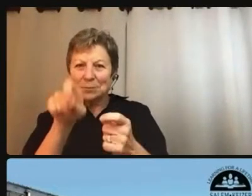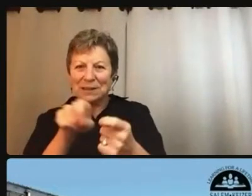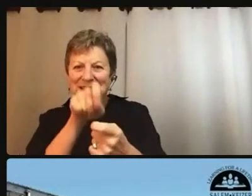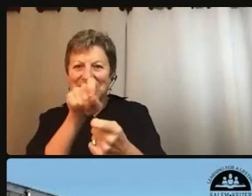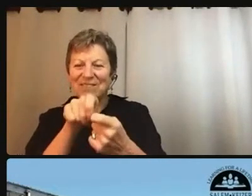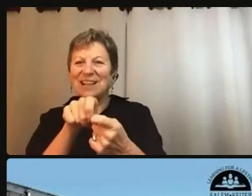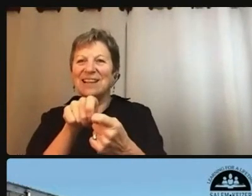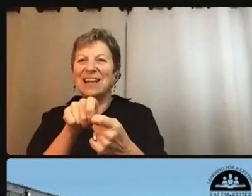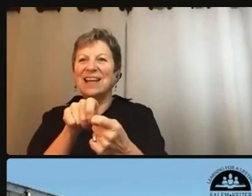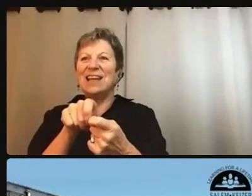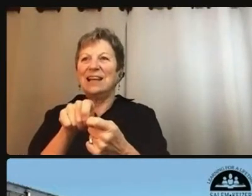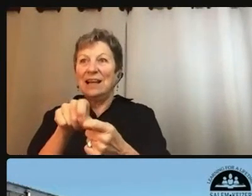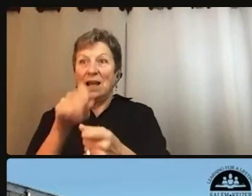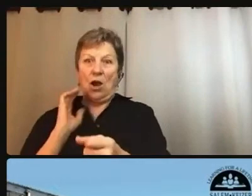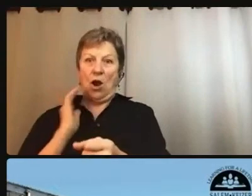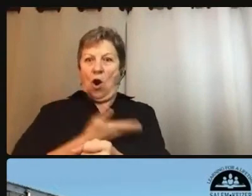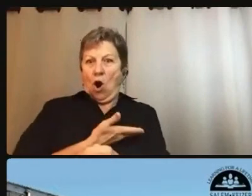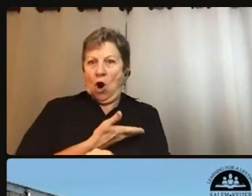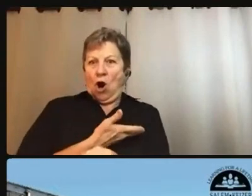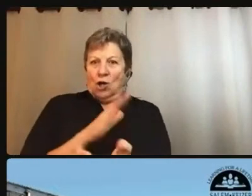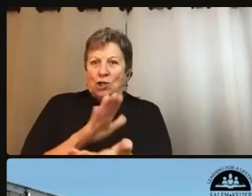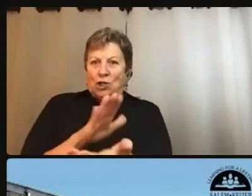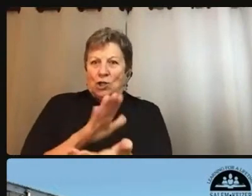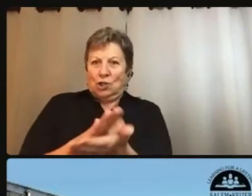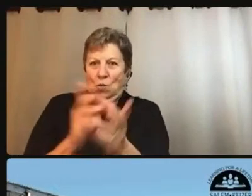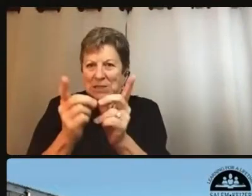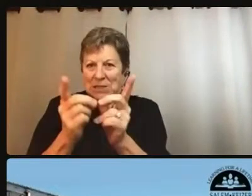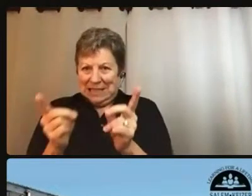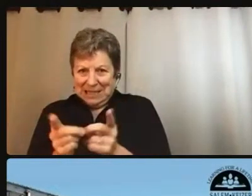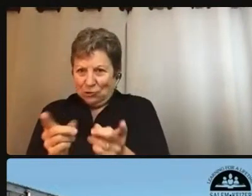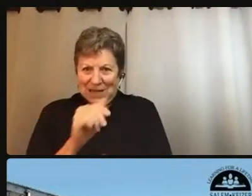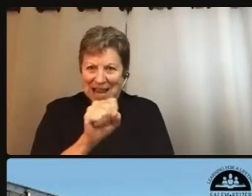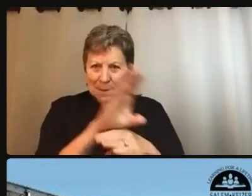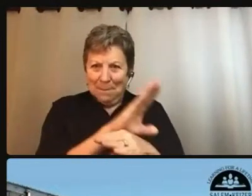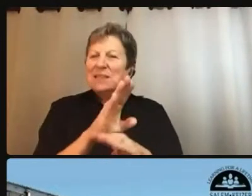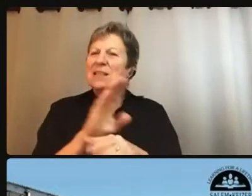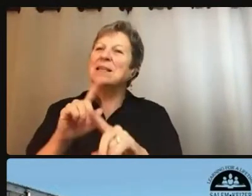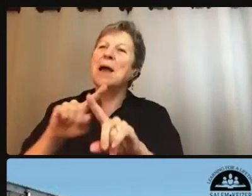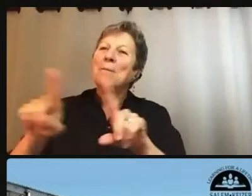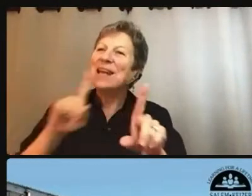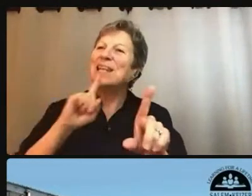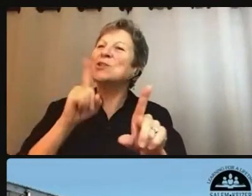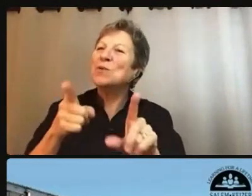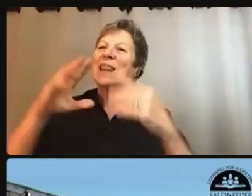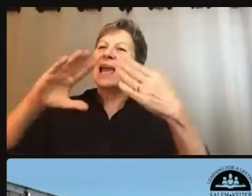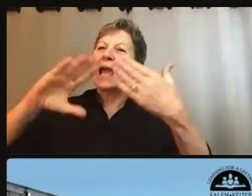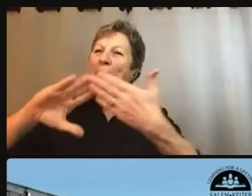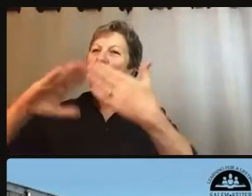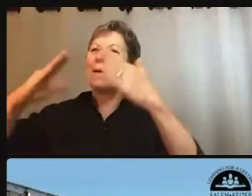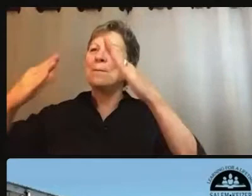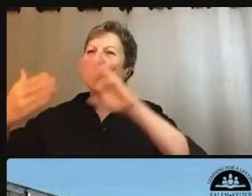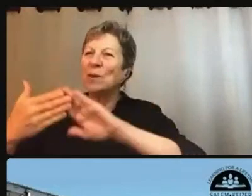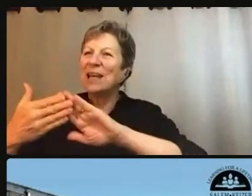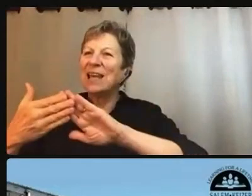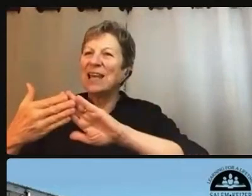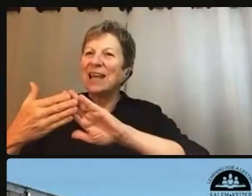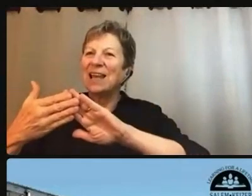GET INVOLV WITH TO NOT JUST